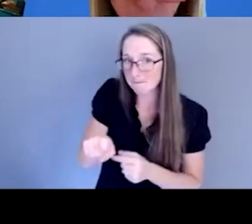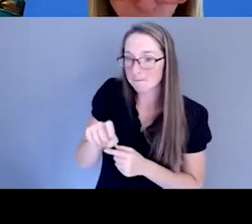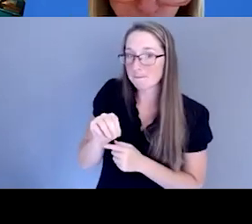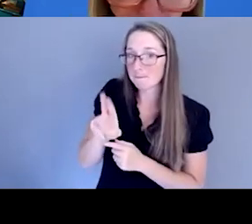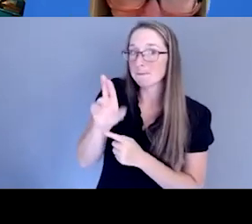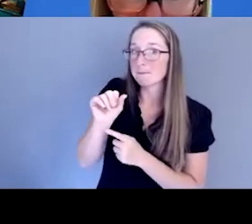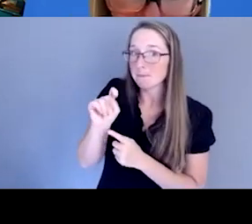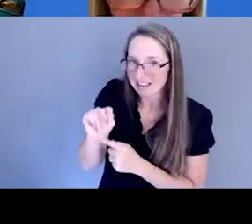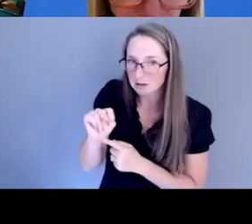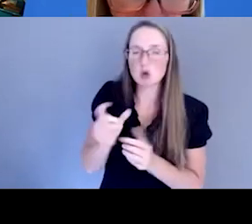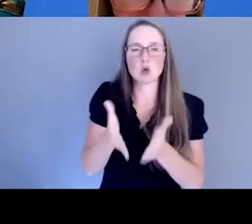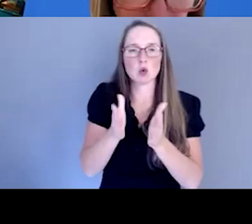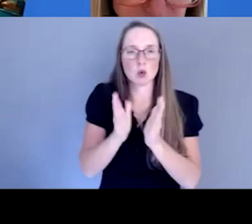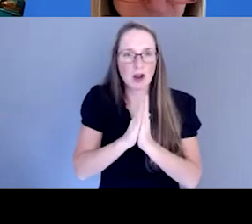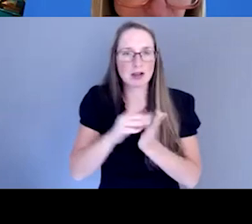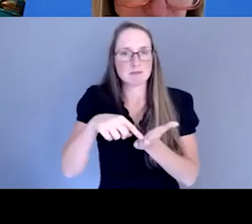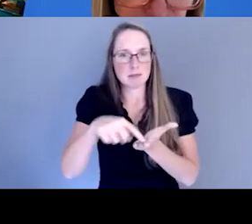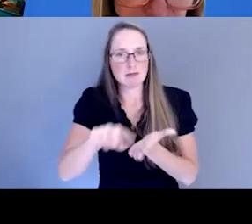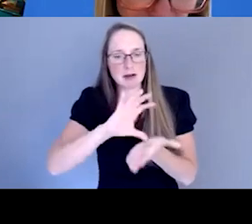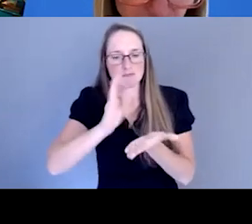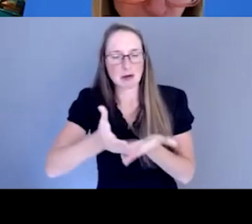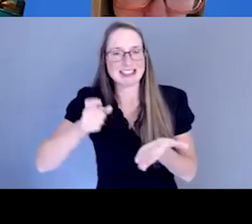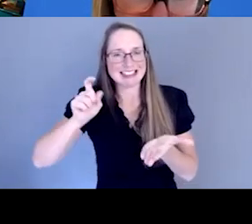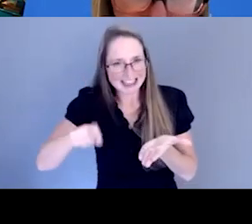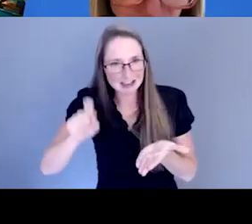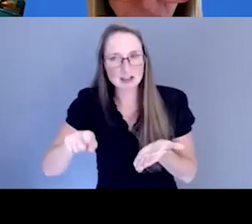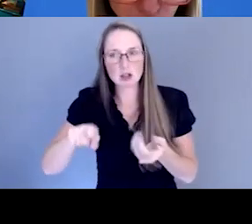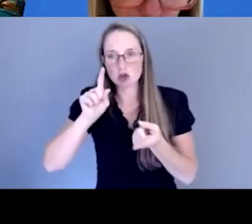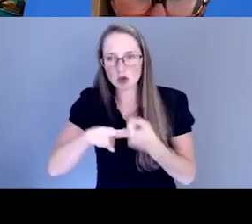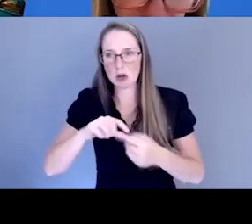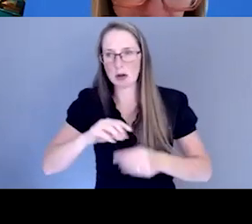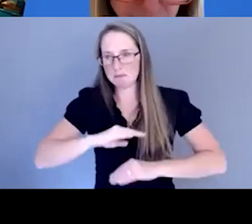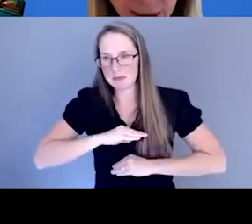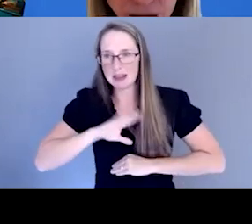request payments and amounts necessary to meet their current needs